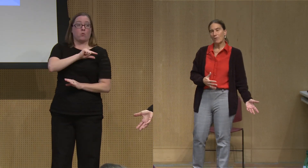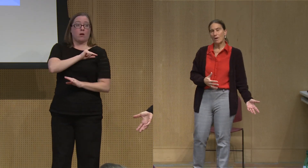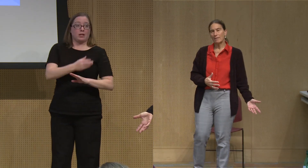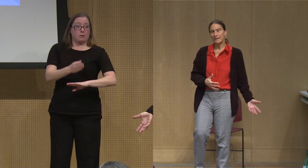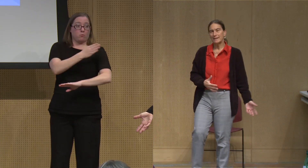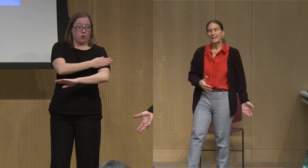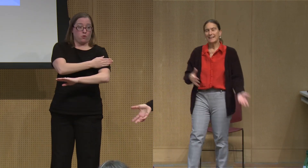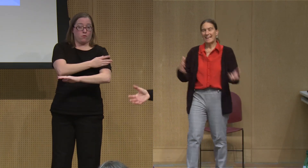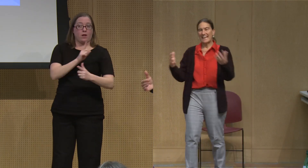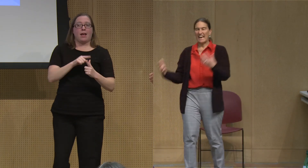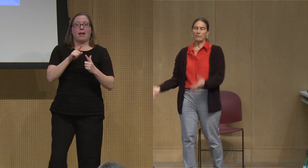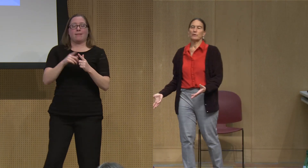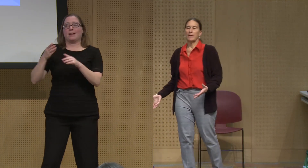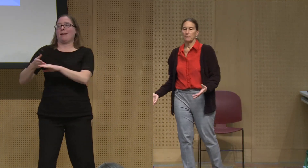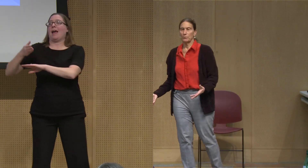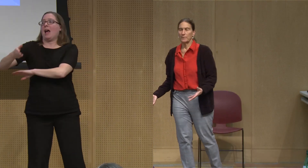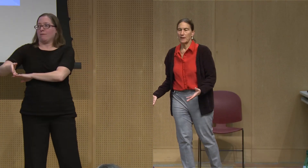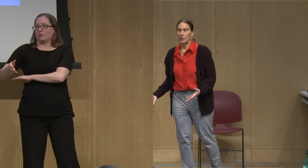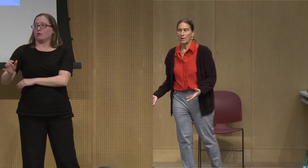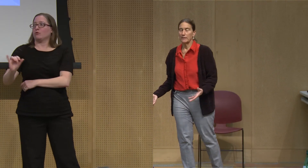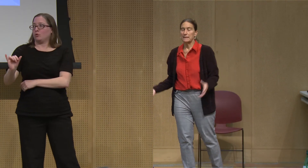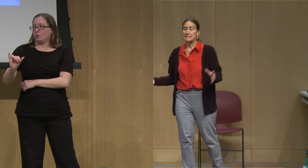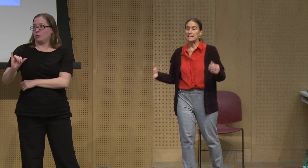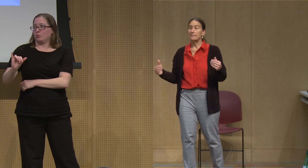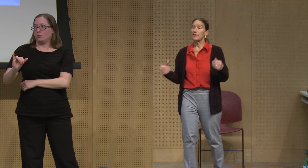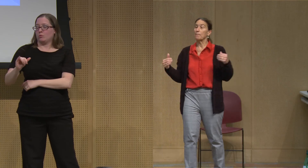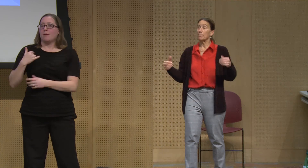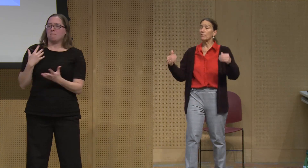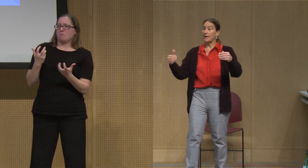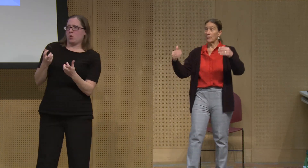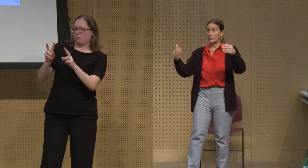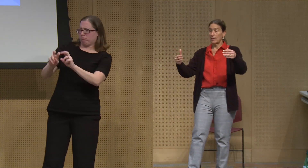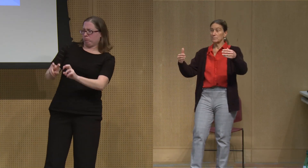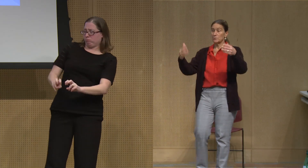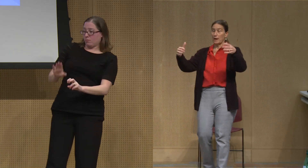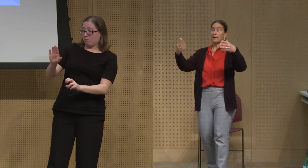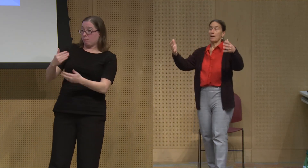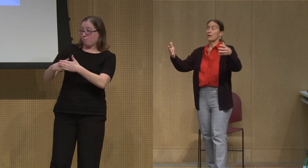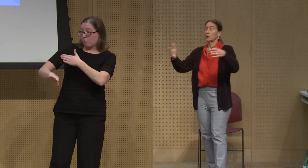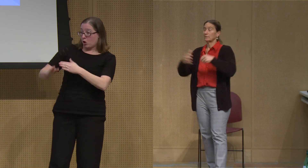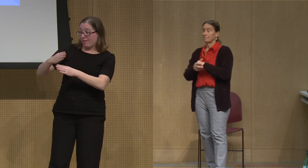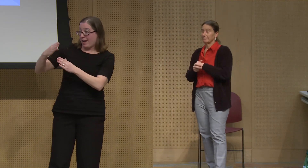AND AFTER THEY IMPROVED THE AIR QUALITY TO SEE IF THEIR BIRTH OUTCOMES WERE ANY BETTER.